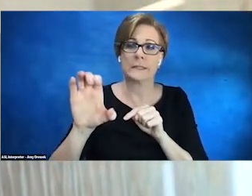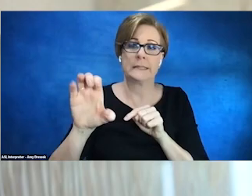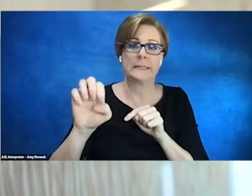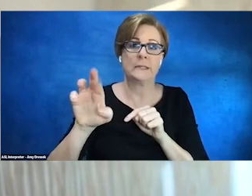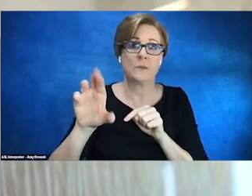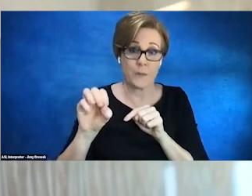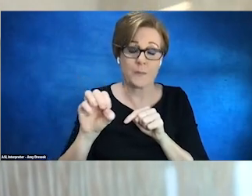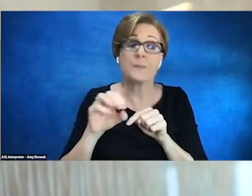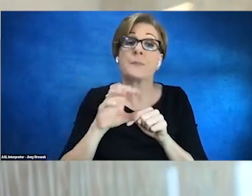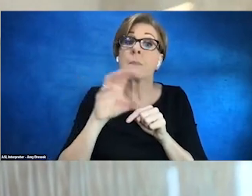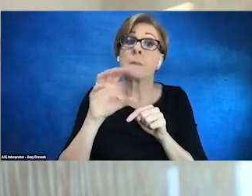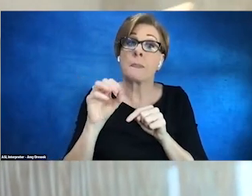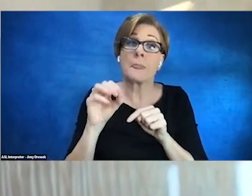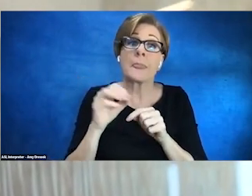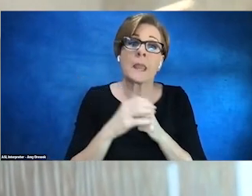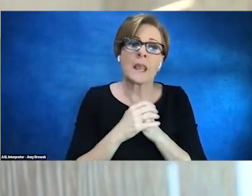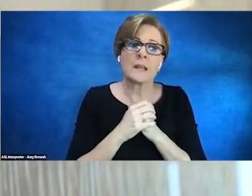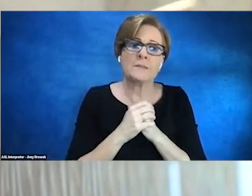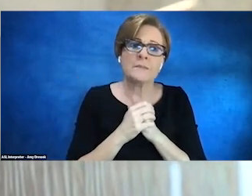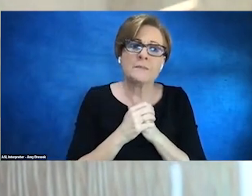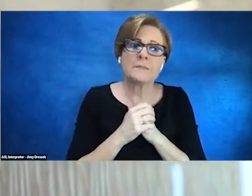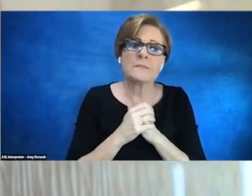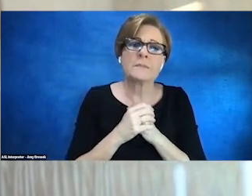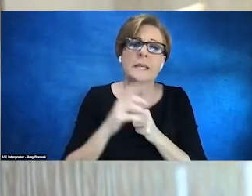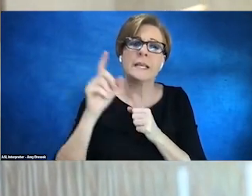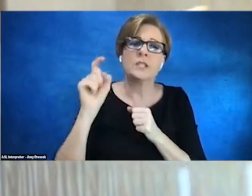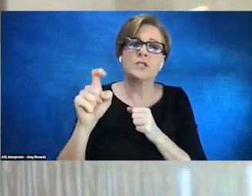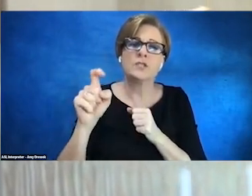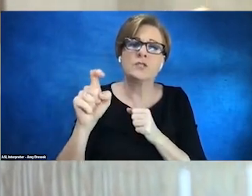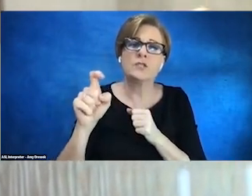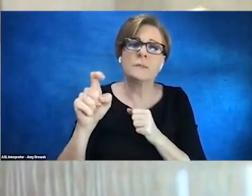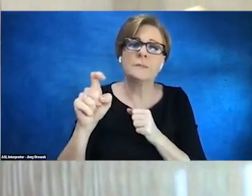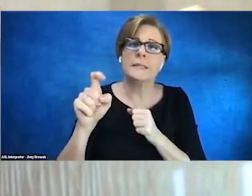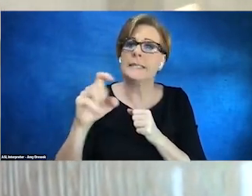number of votes for those candidates as well it should be zero and then there's going to be